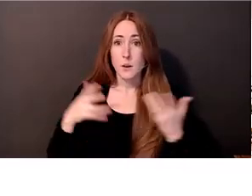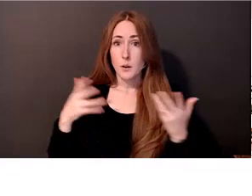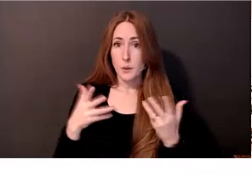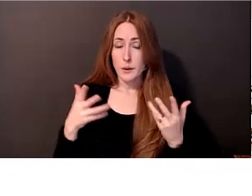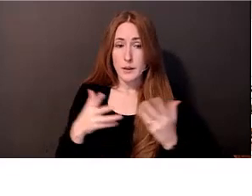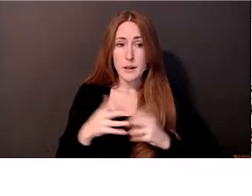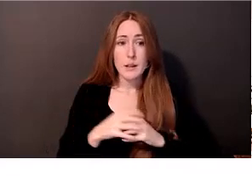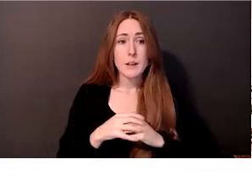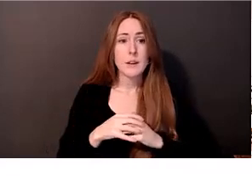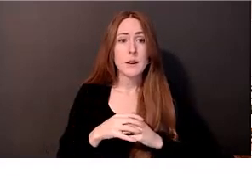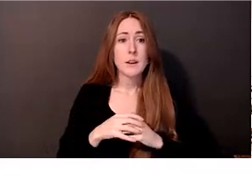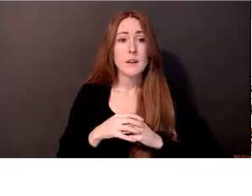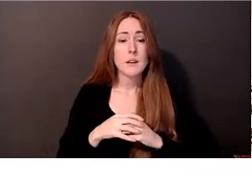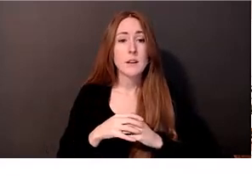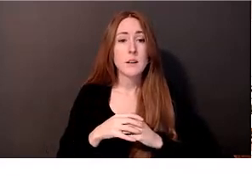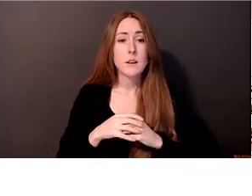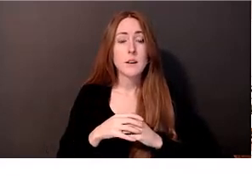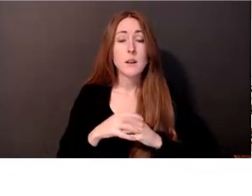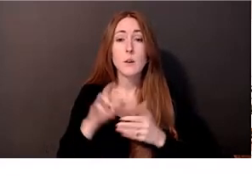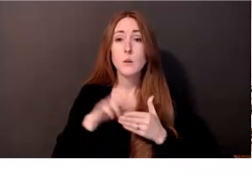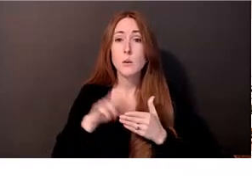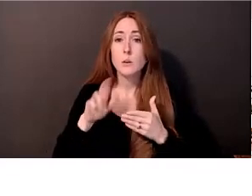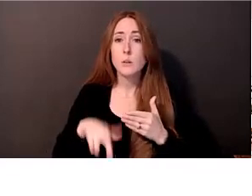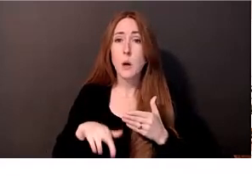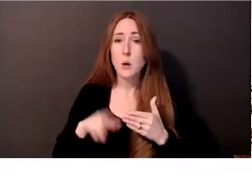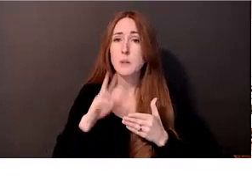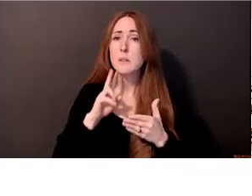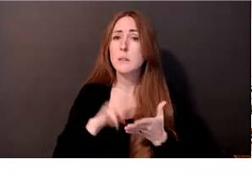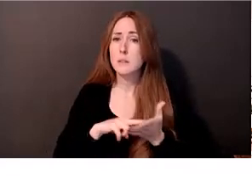the findings indicate that the majority of knowledge brokers,